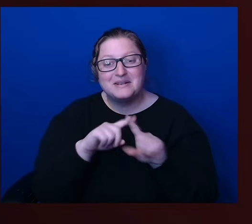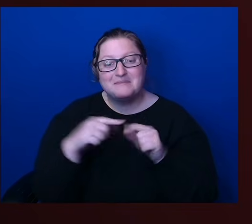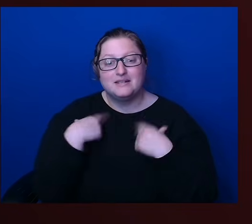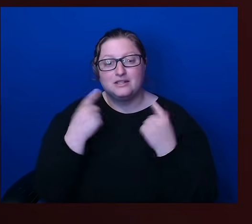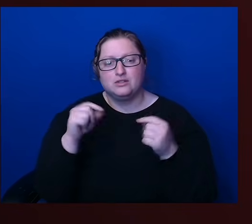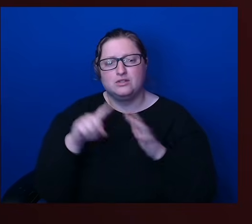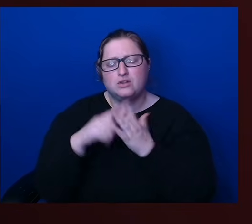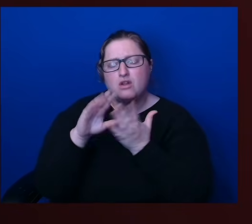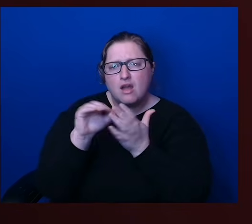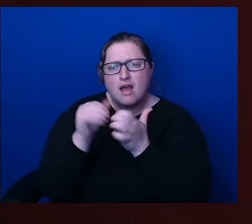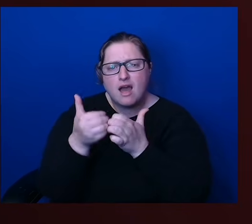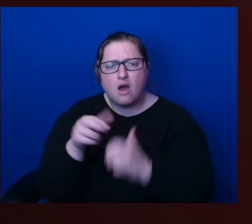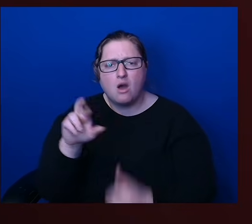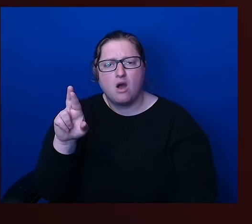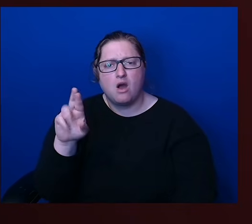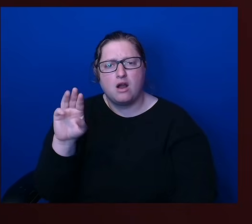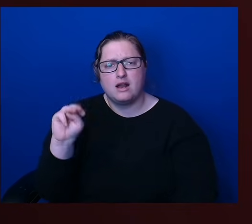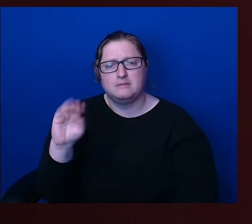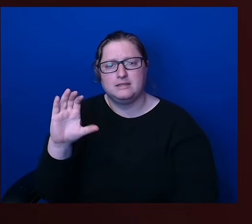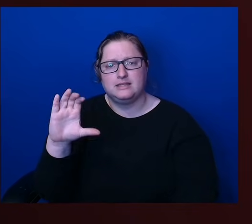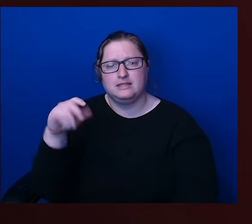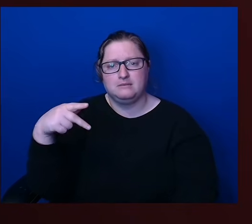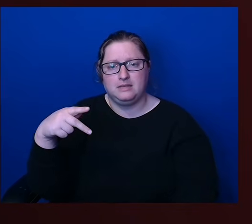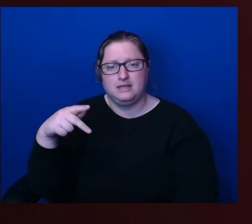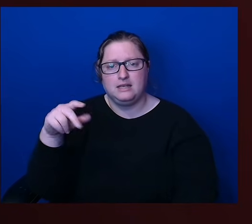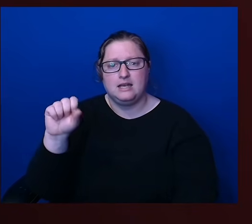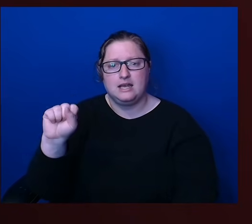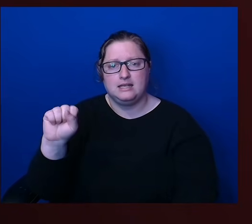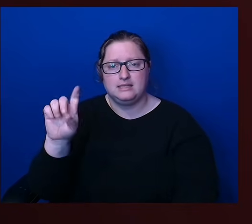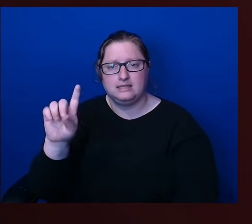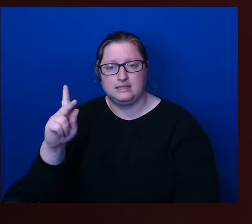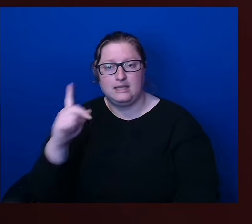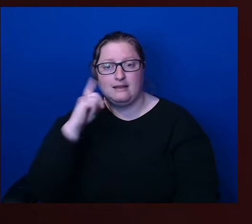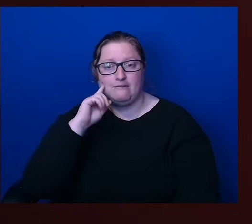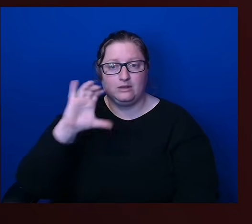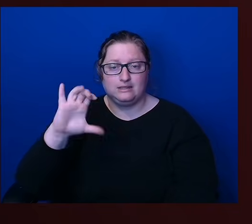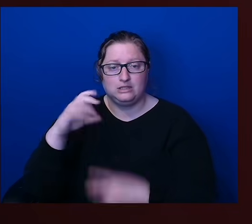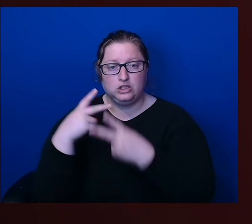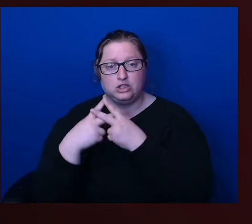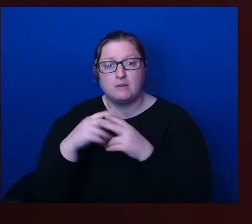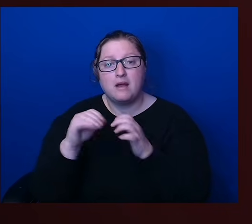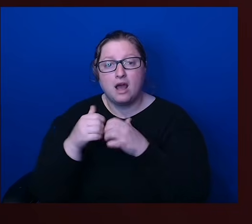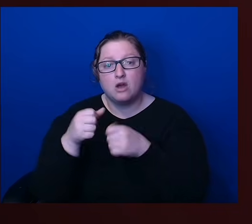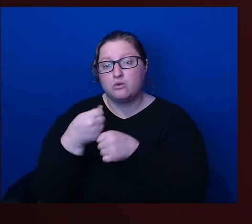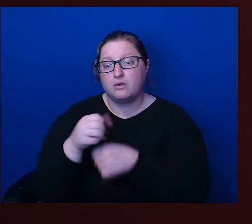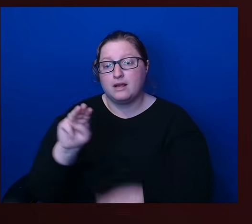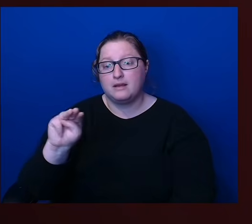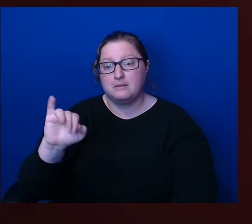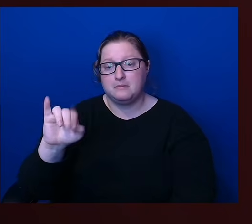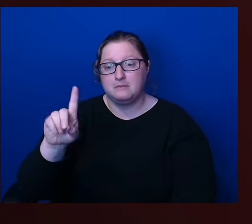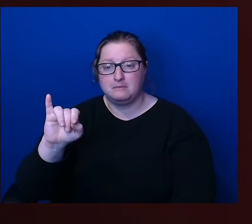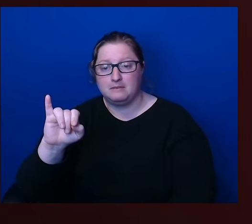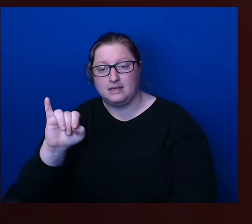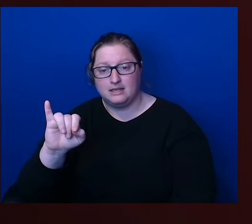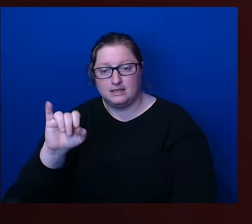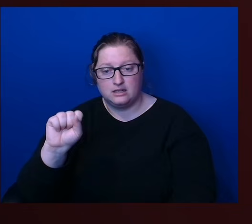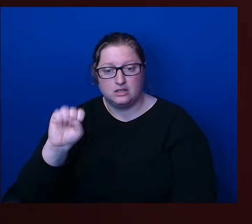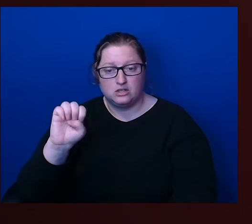RMCP SDK for C# by creating a mini server, because why not, right? Let's let the AI help me make music